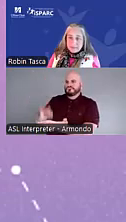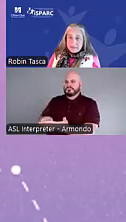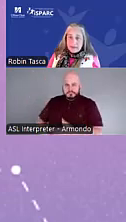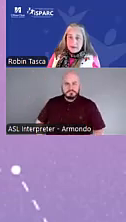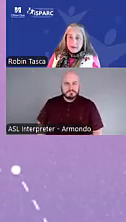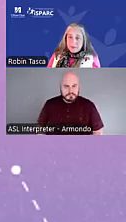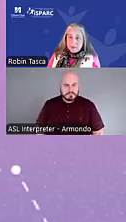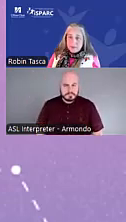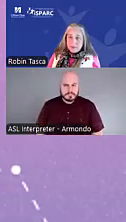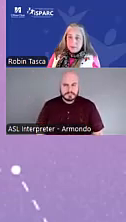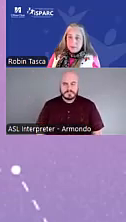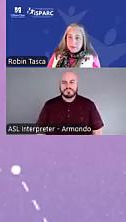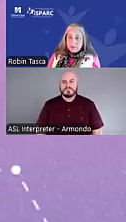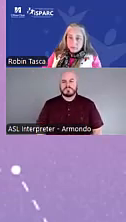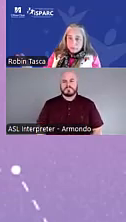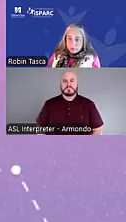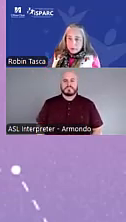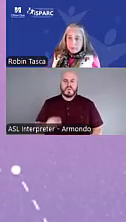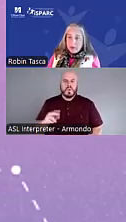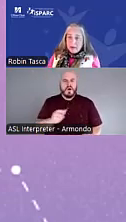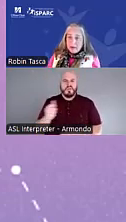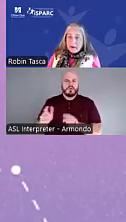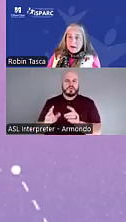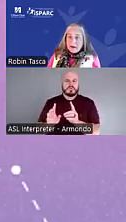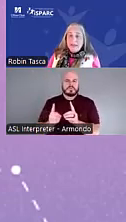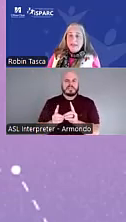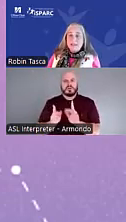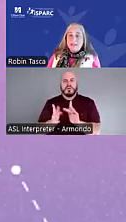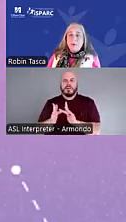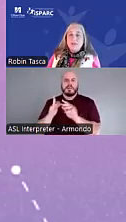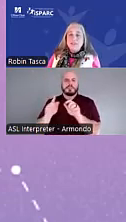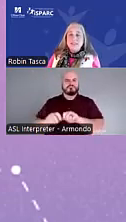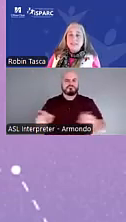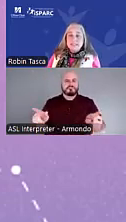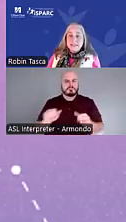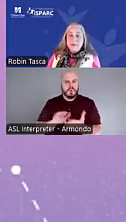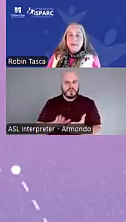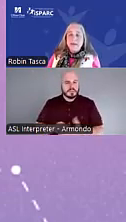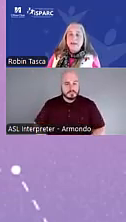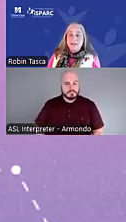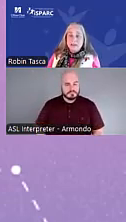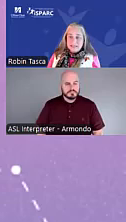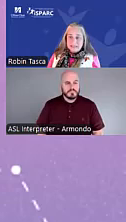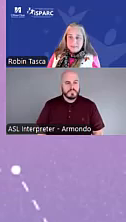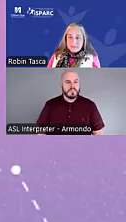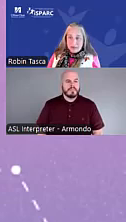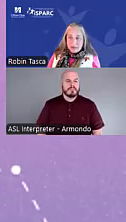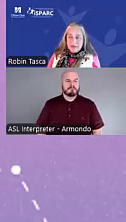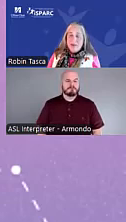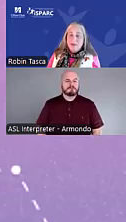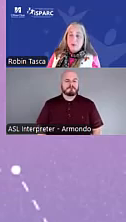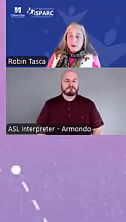to disseminate into the world wide web. It is important to keep these tips in mind.